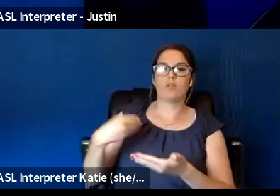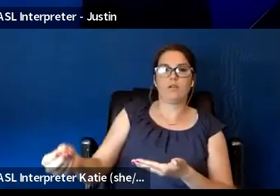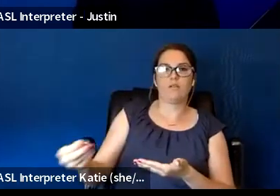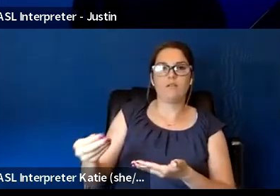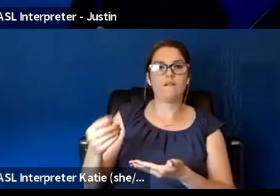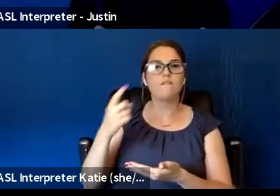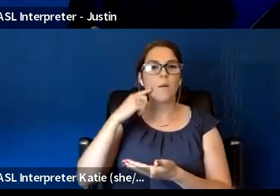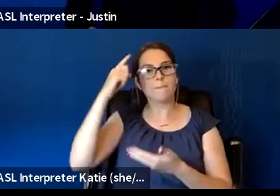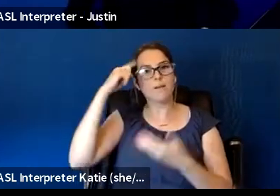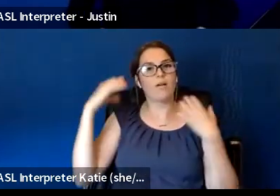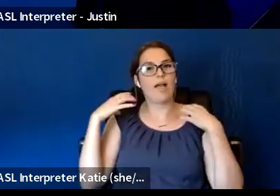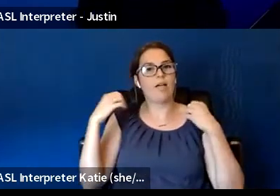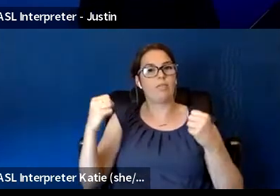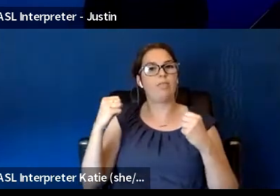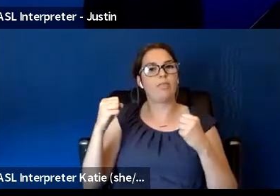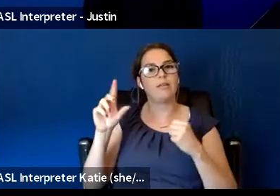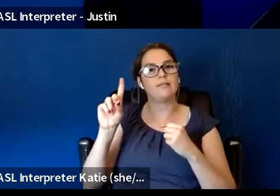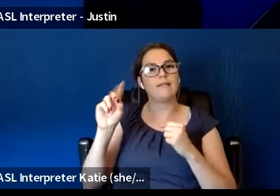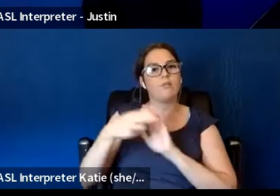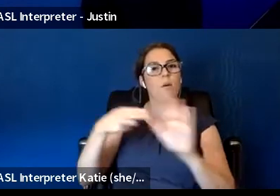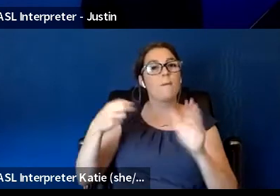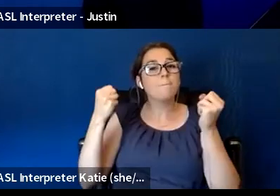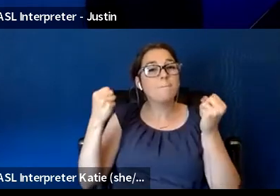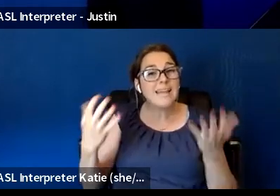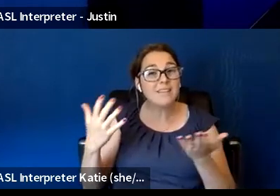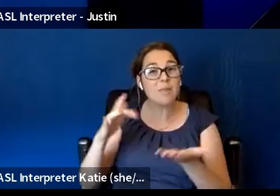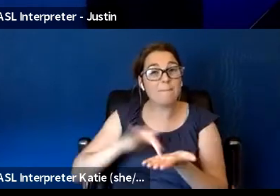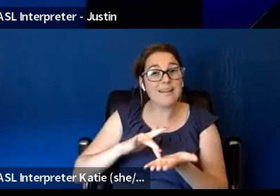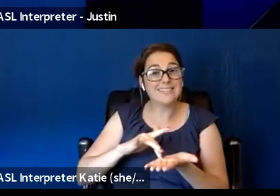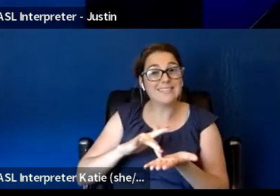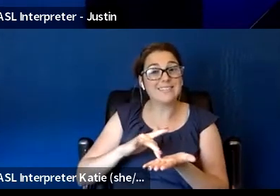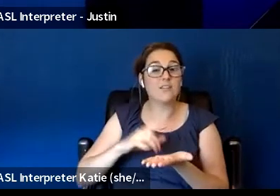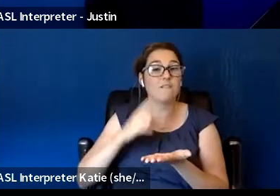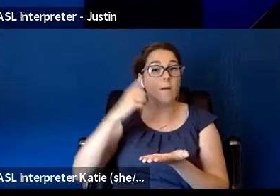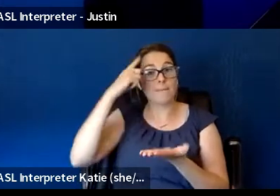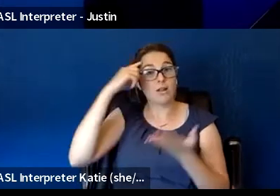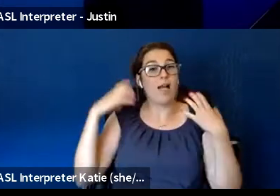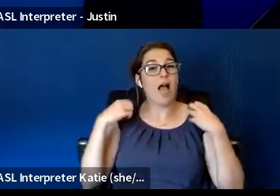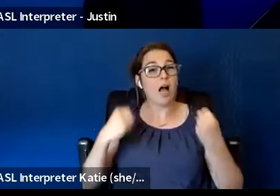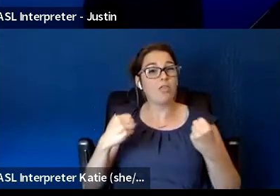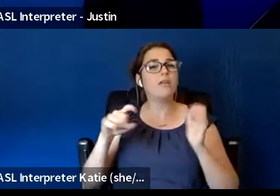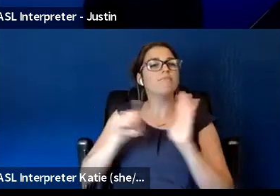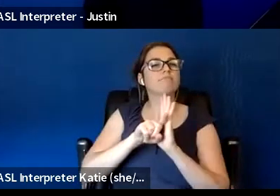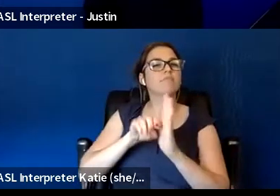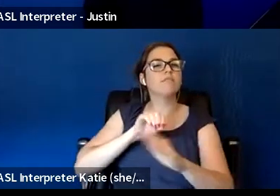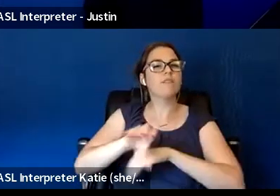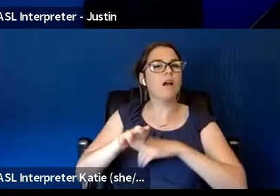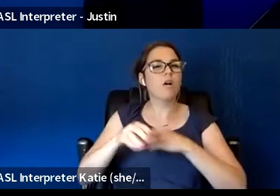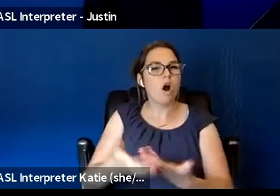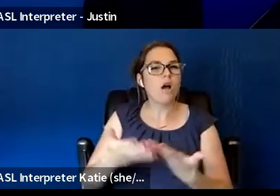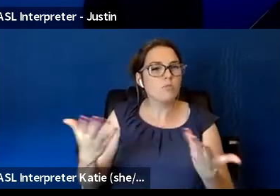most of the medications make people sleepy and thinking about, okay, how can we balance